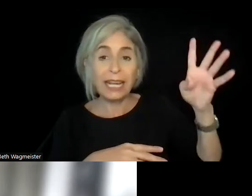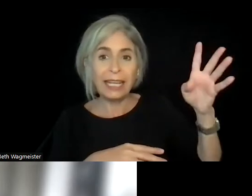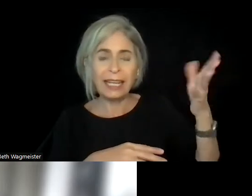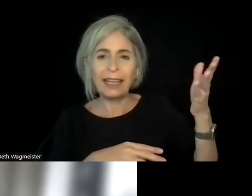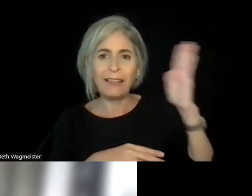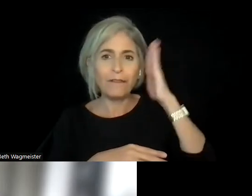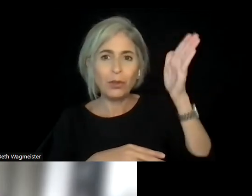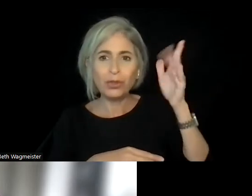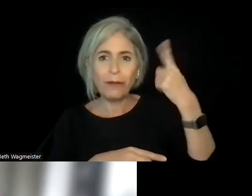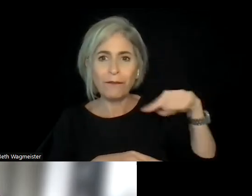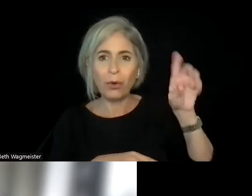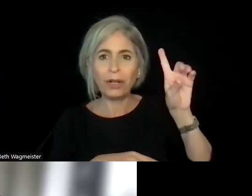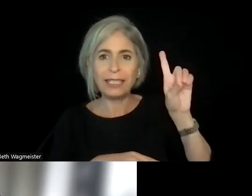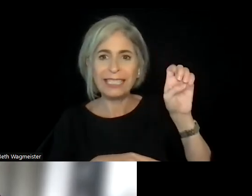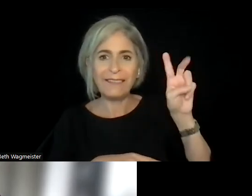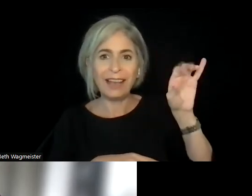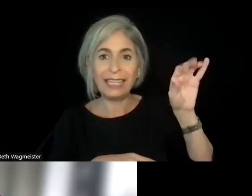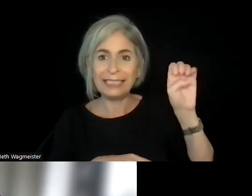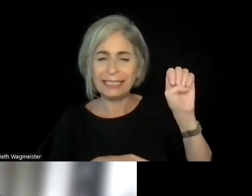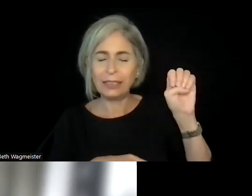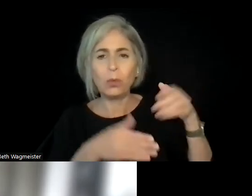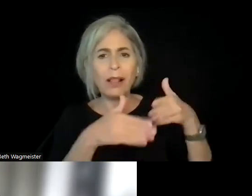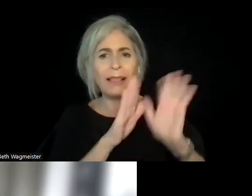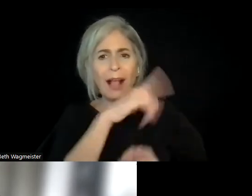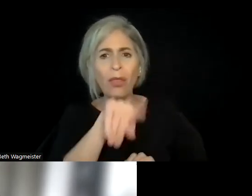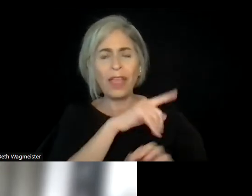s and engineers and individuals creating the future